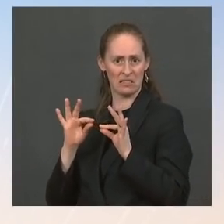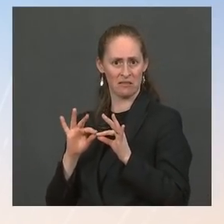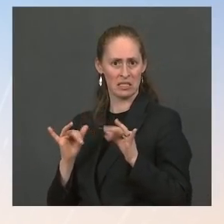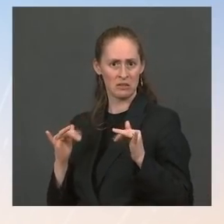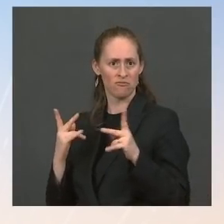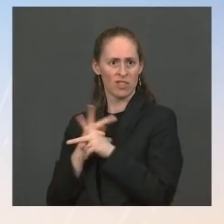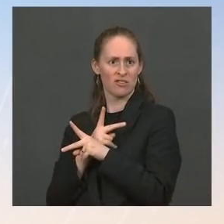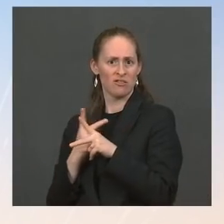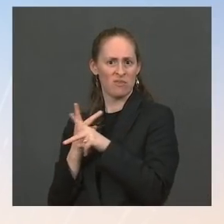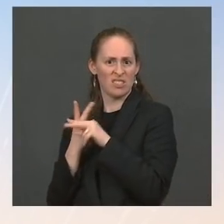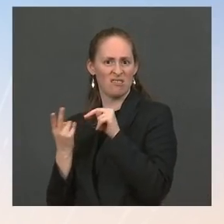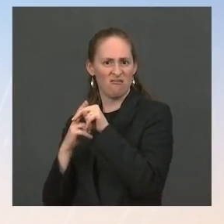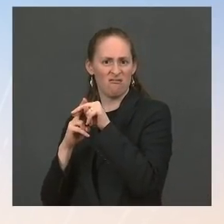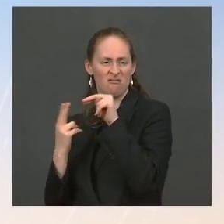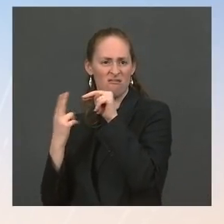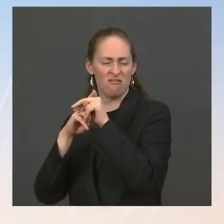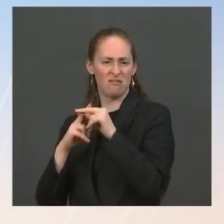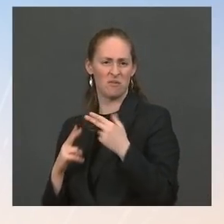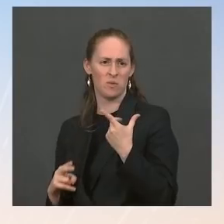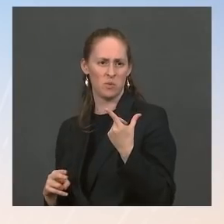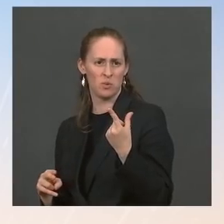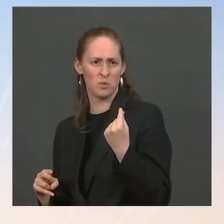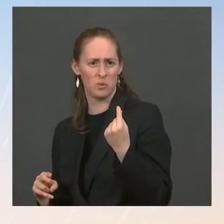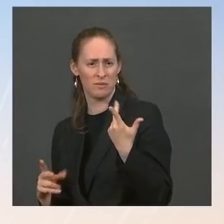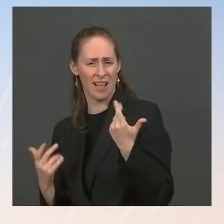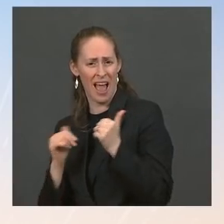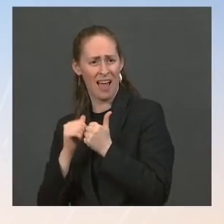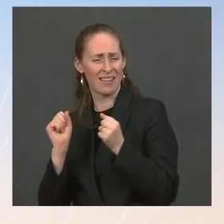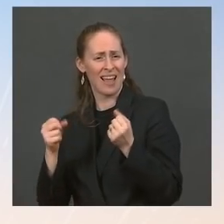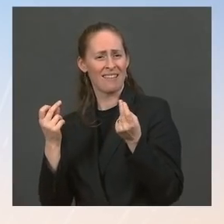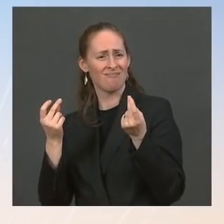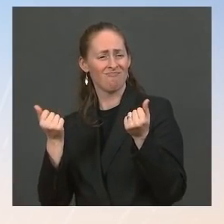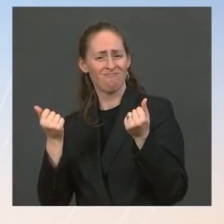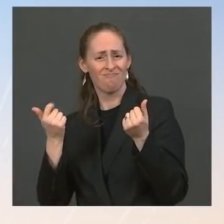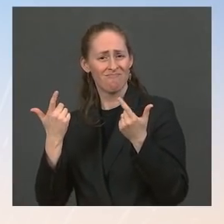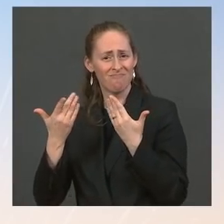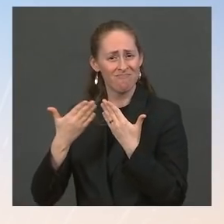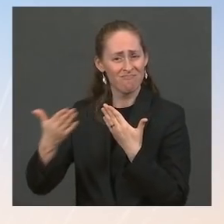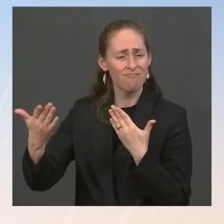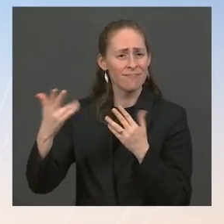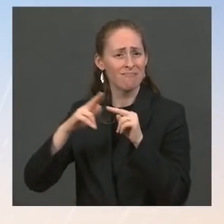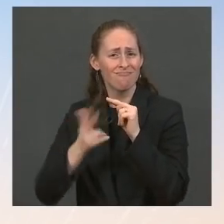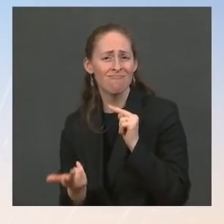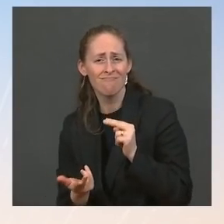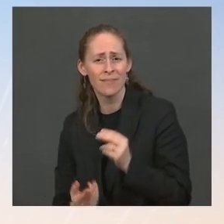Like, what can we see in the next couple of days? Ms. Psaki: We will. Look, I think the President is signing this bill today.